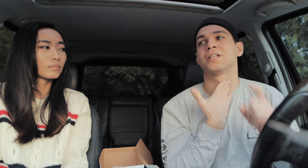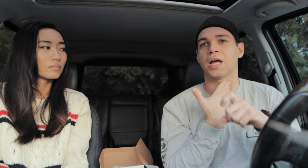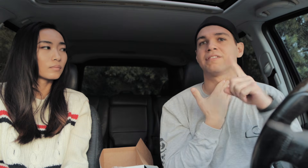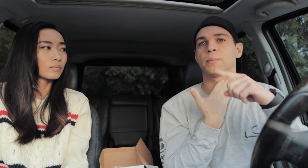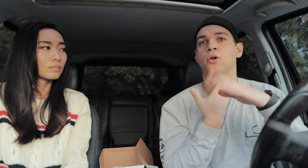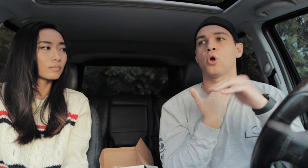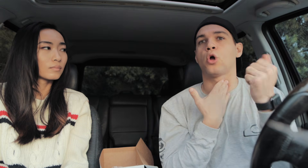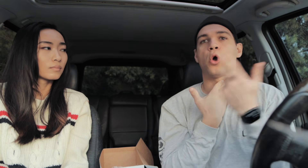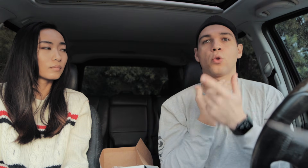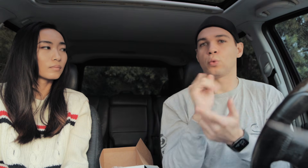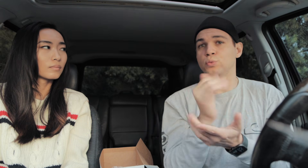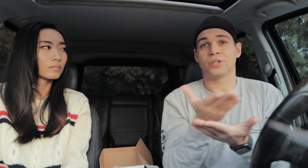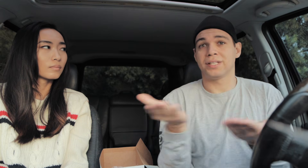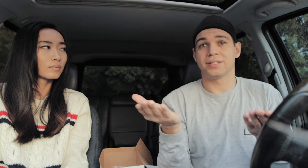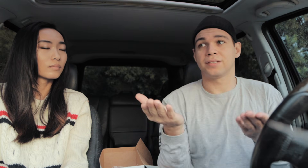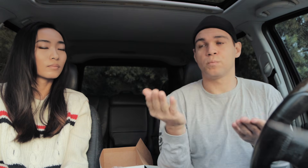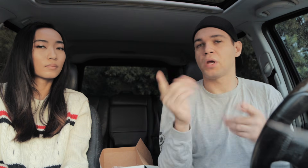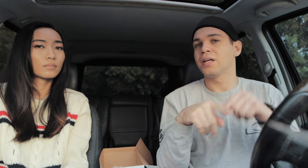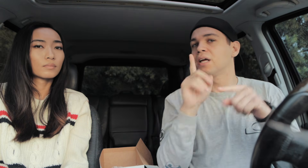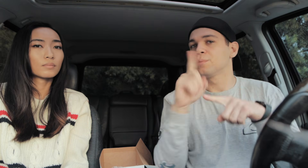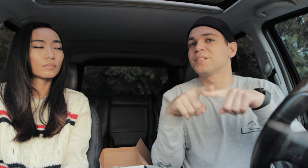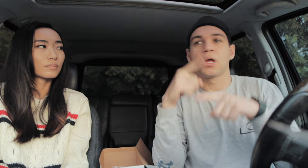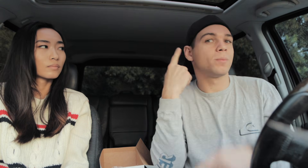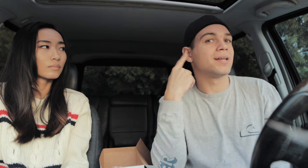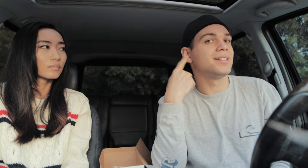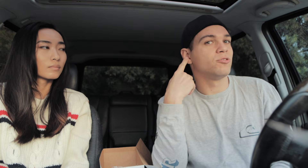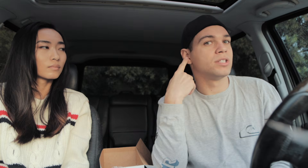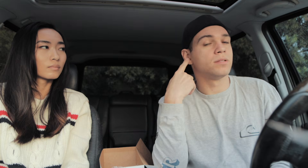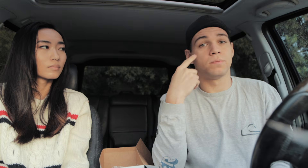I have to depend on all those things I can't really depend on my hearing